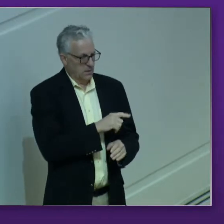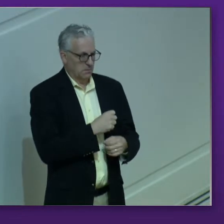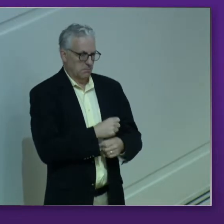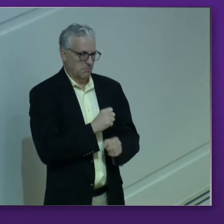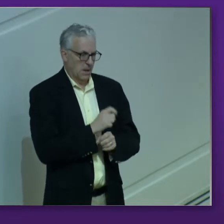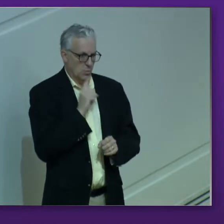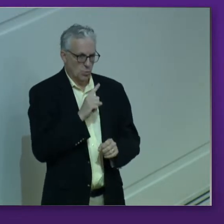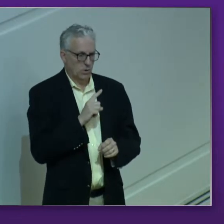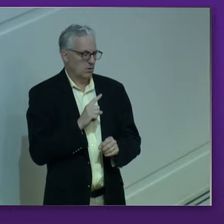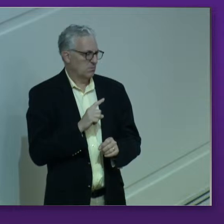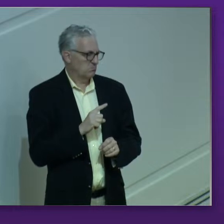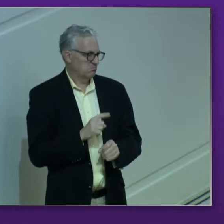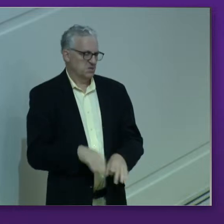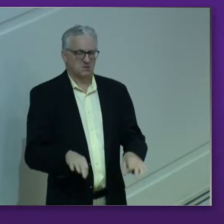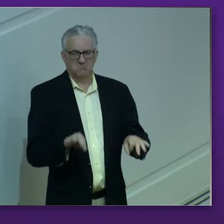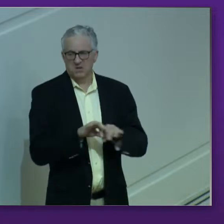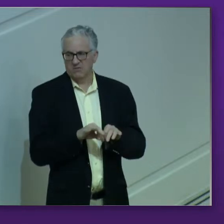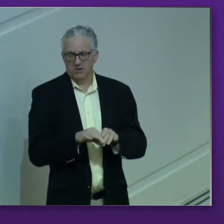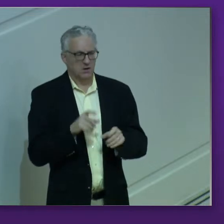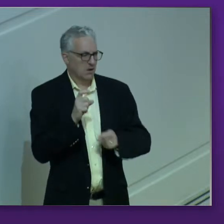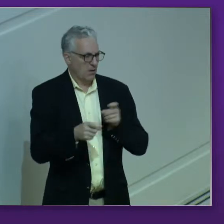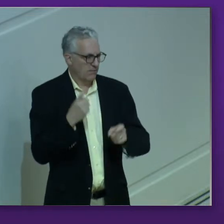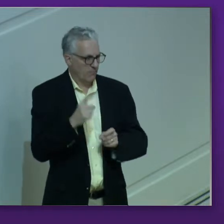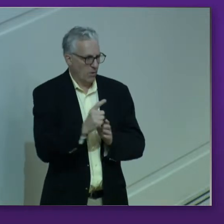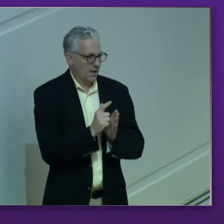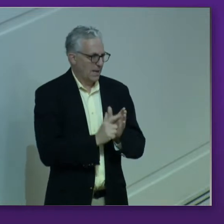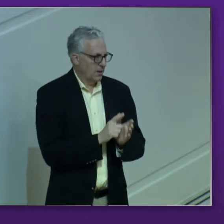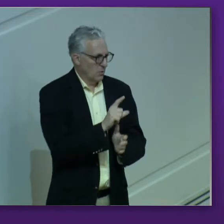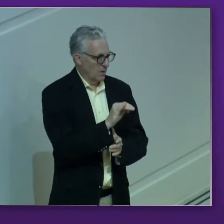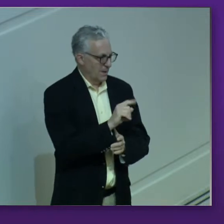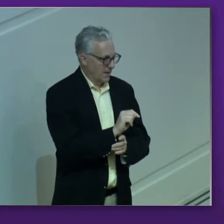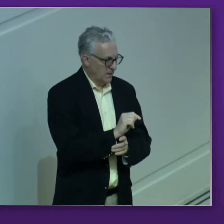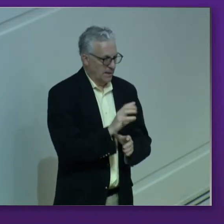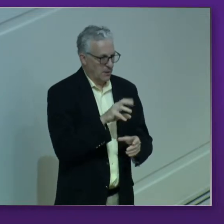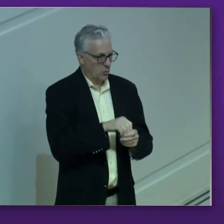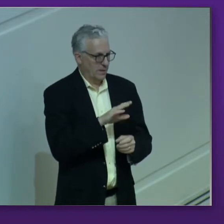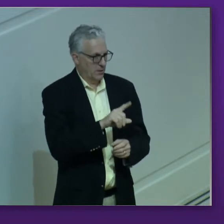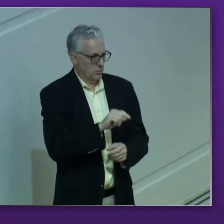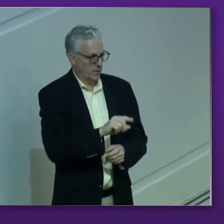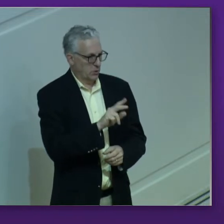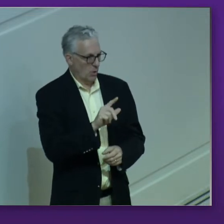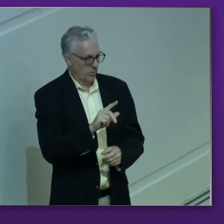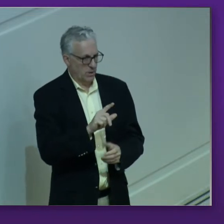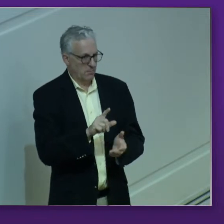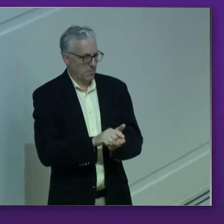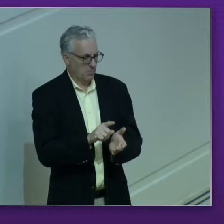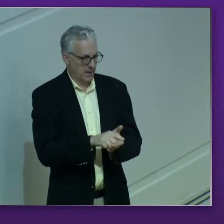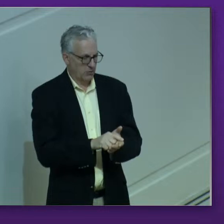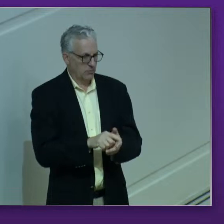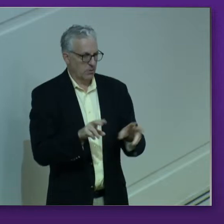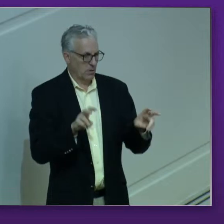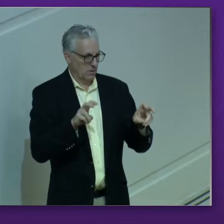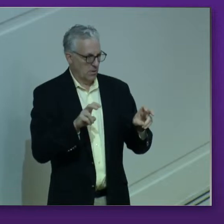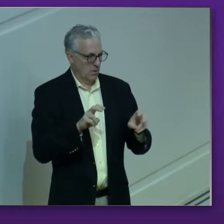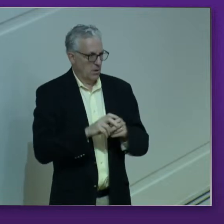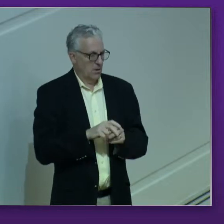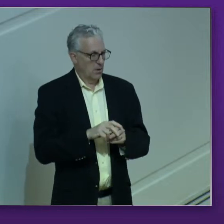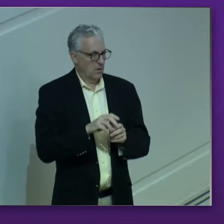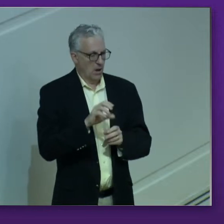PROF. [LISTING NAMES] IS A DISTINGUISHED LEGAL PROFESSIONAL AND ACADEMIC WITH RICH BACKGROUND IN LAW